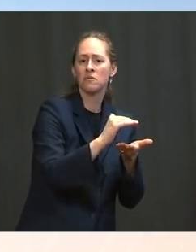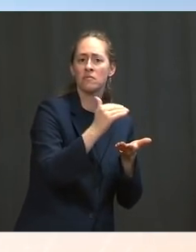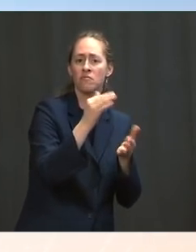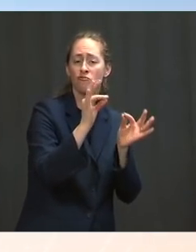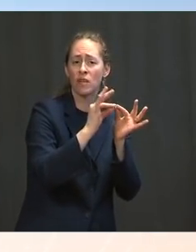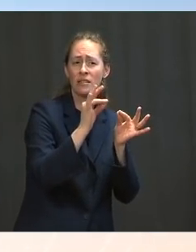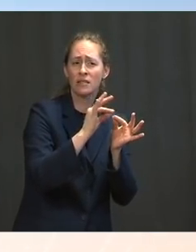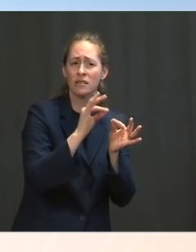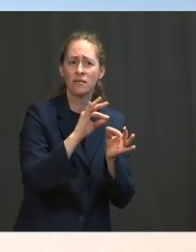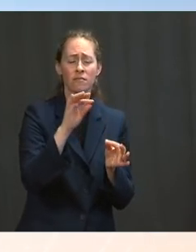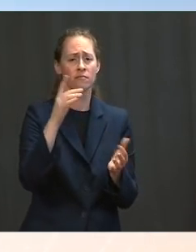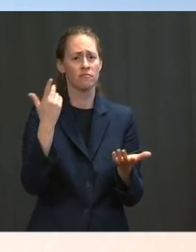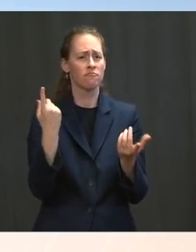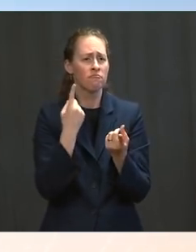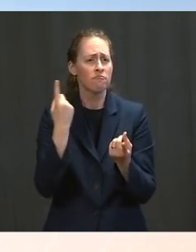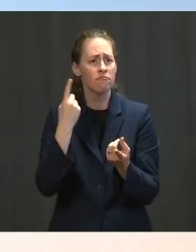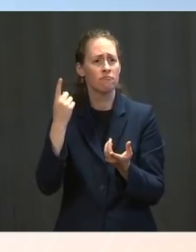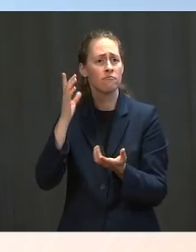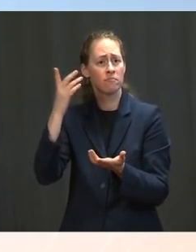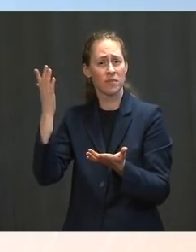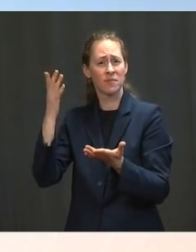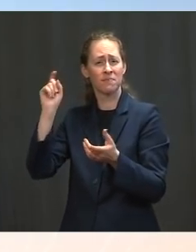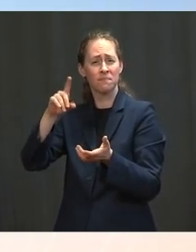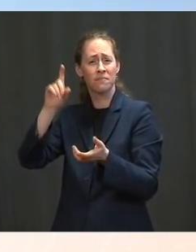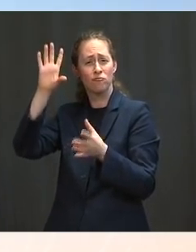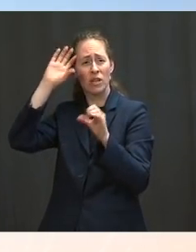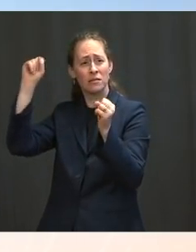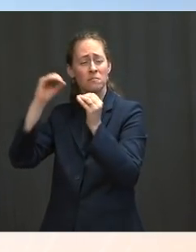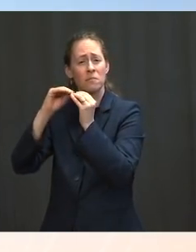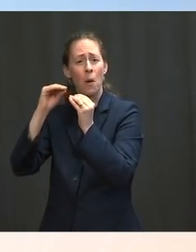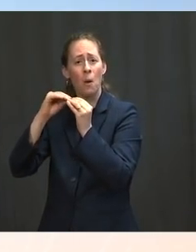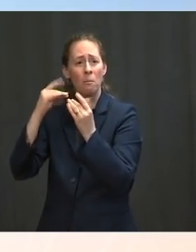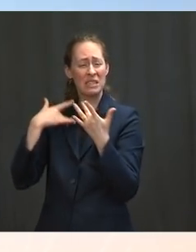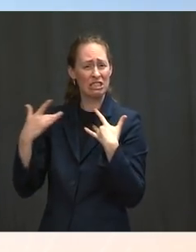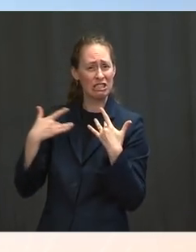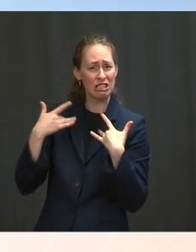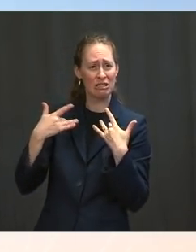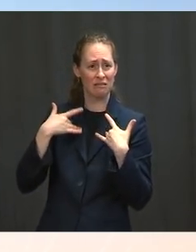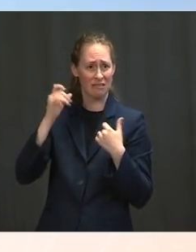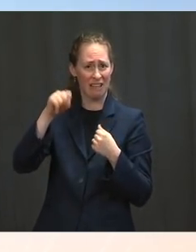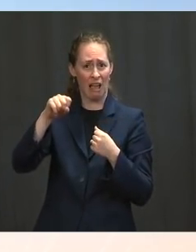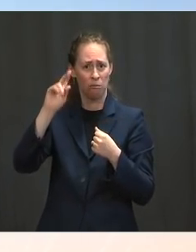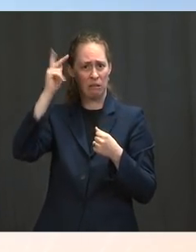that it will become a political issue that could be damaging to the President